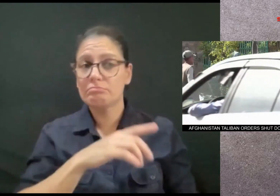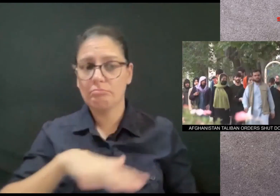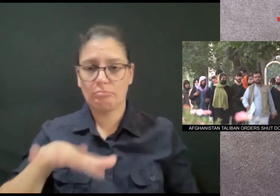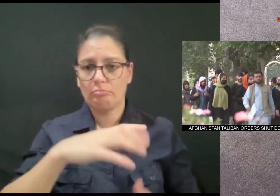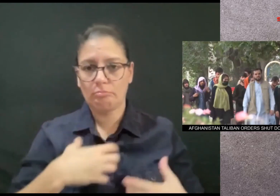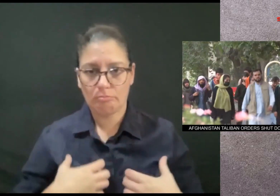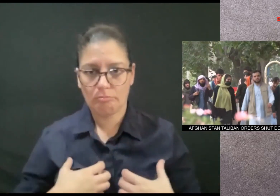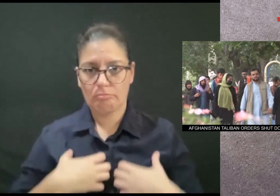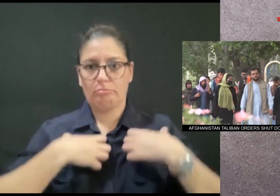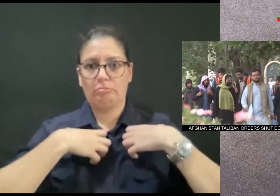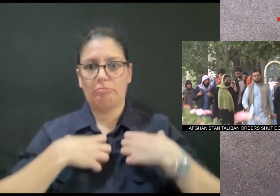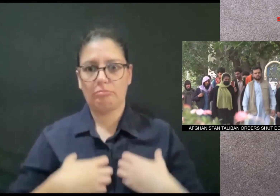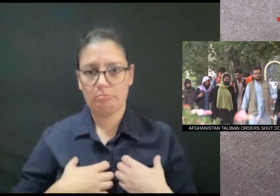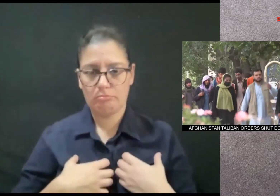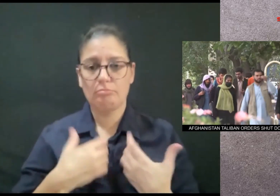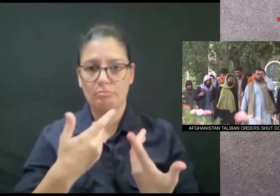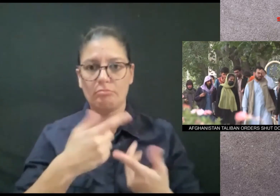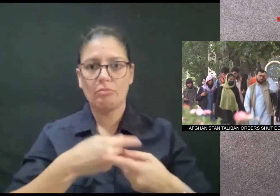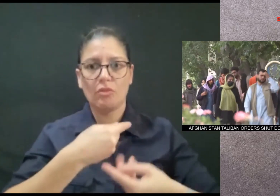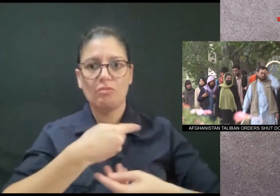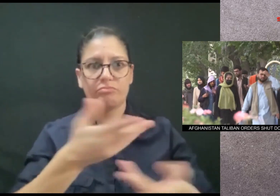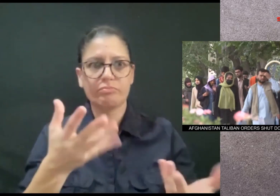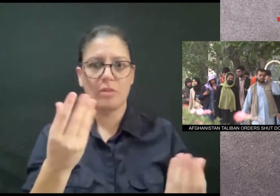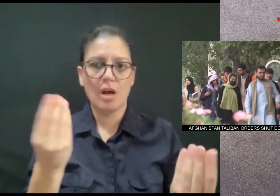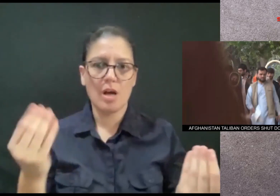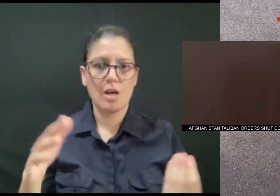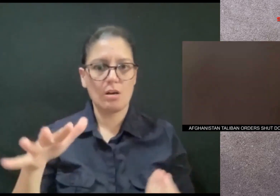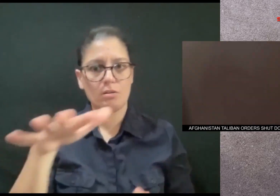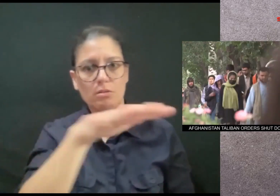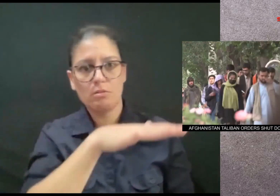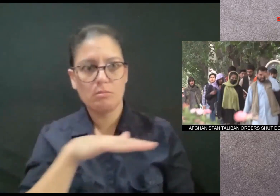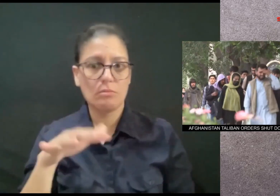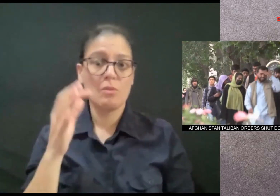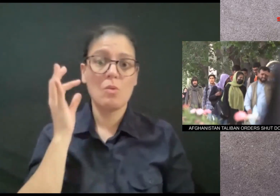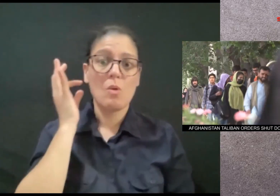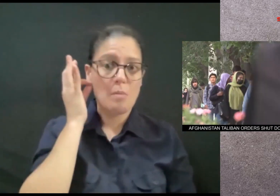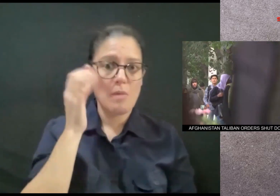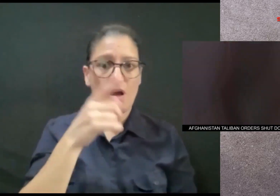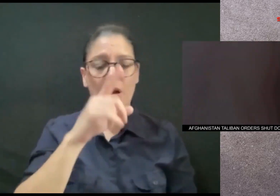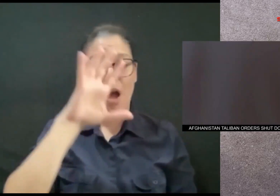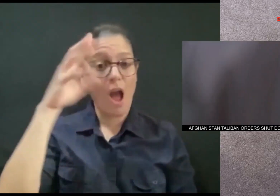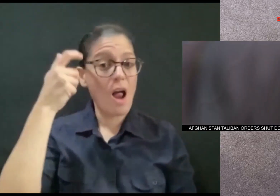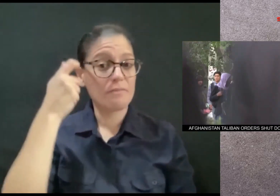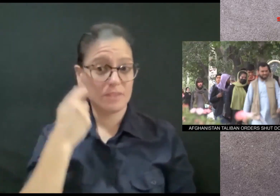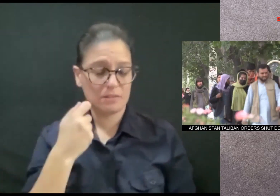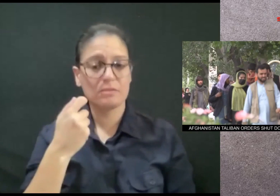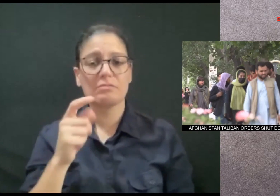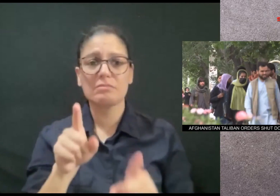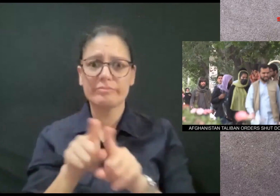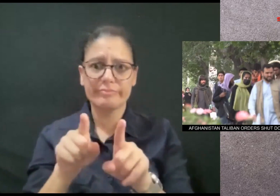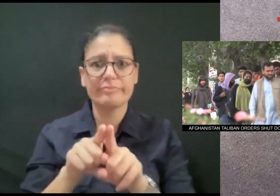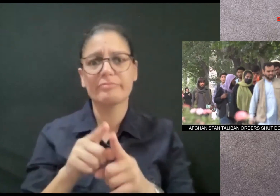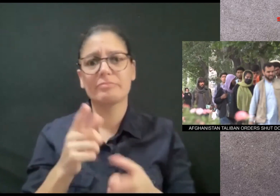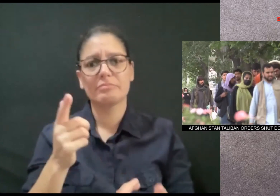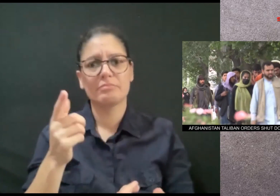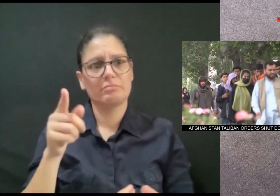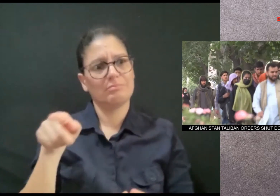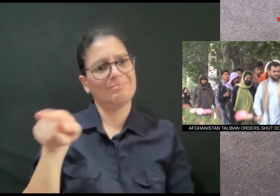shocked and saddened many Afghan women especially those who say the money they make from owning